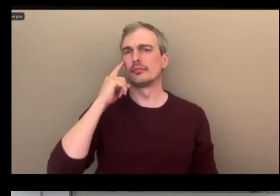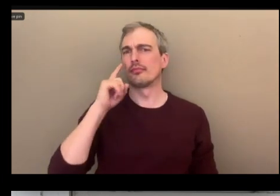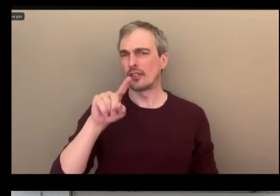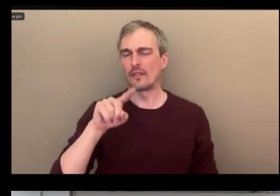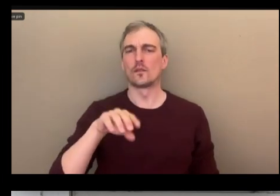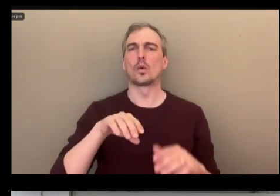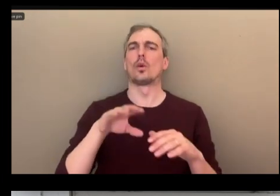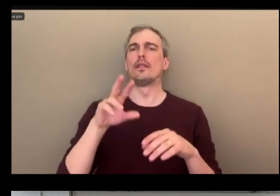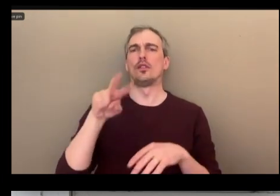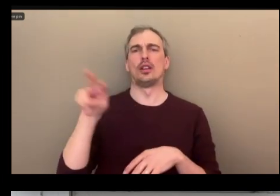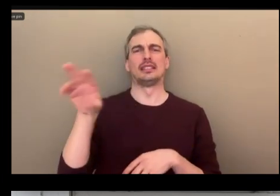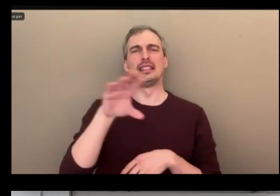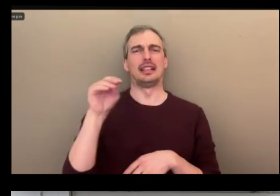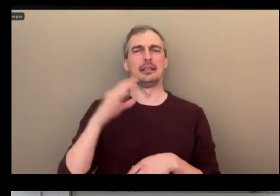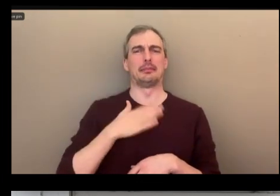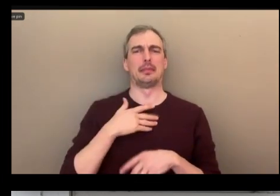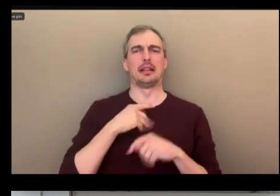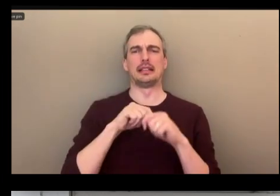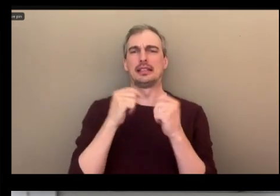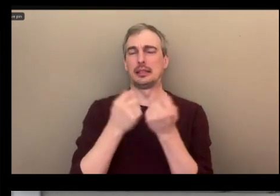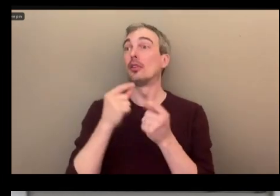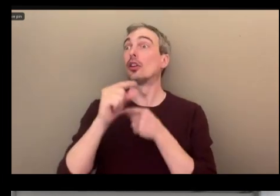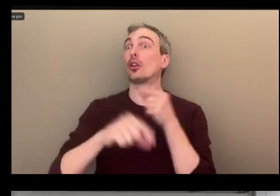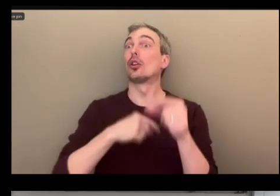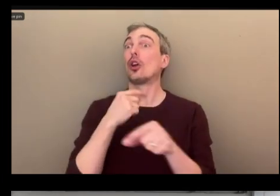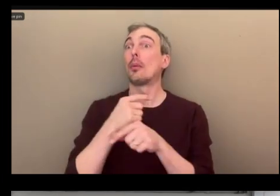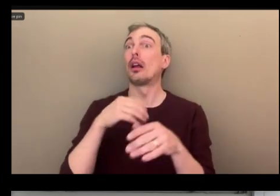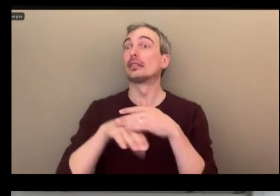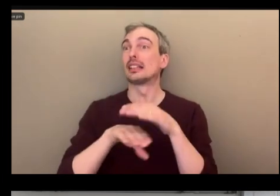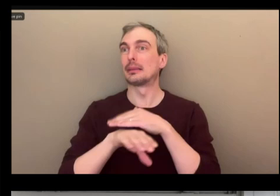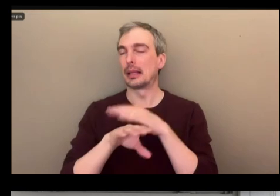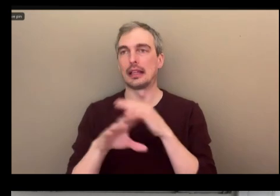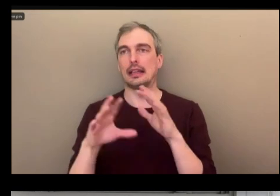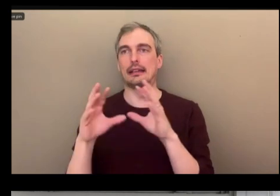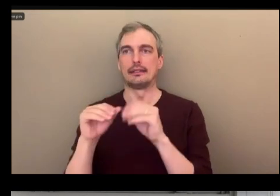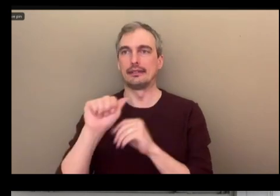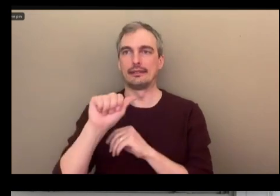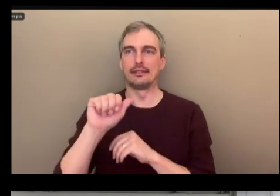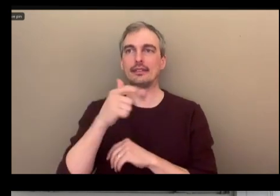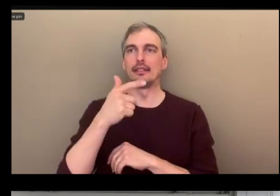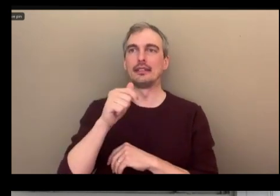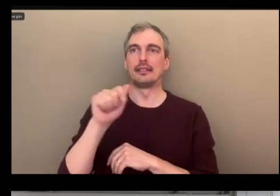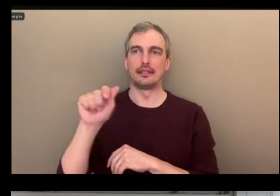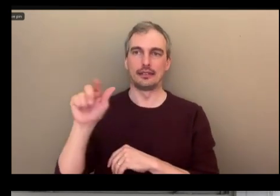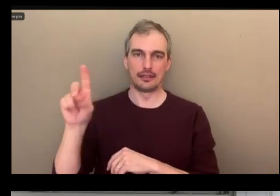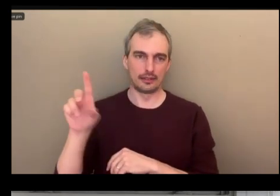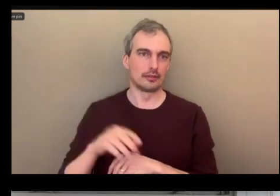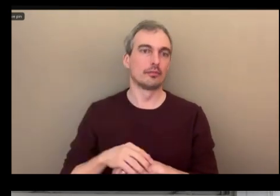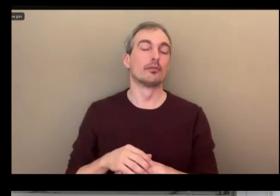We opened up our Accessibility Technology and Innovation Lab. On GAAD. And yes, it was planned that way.